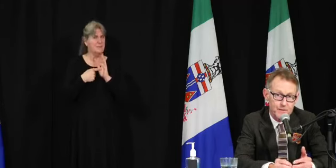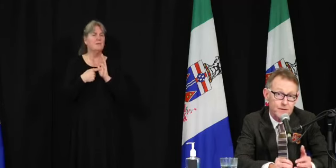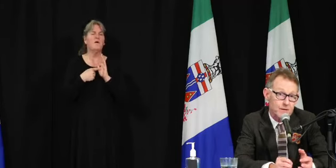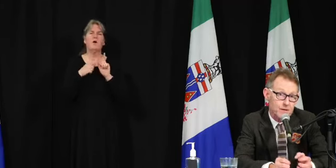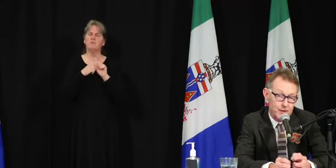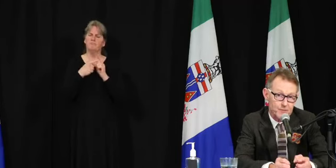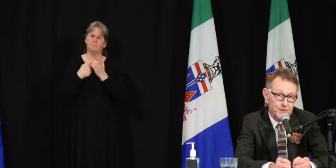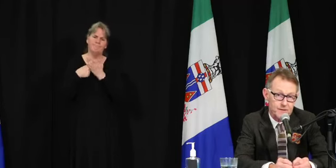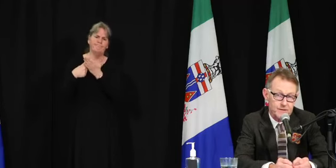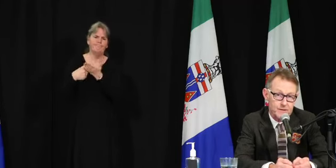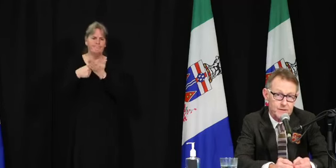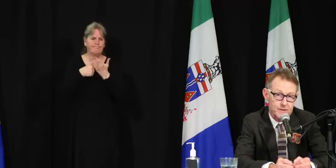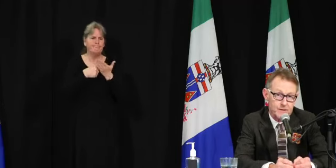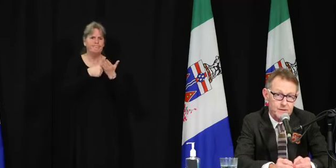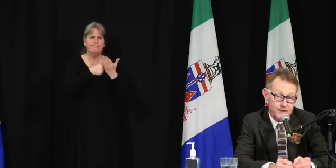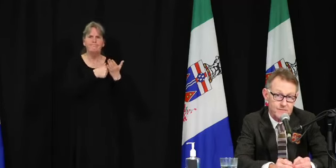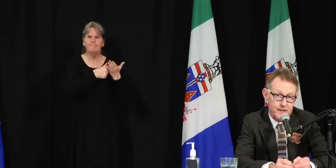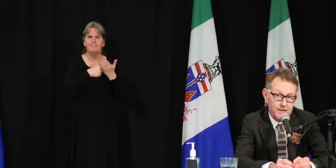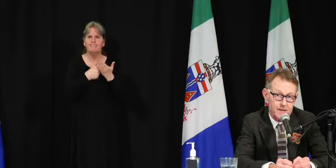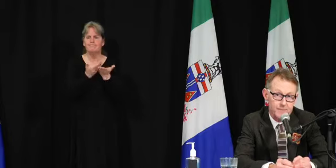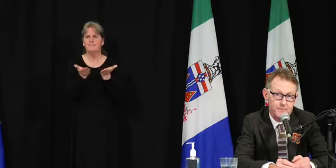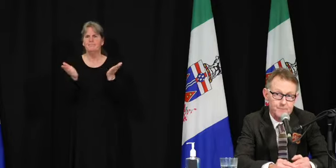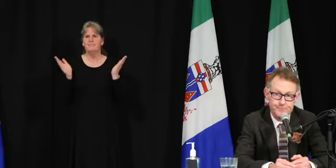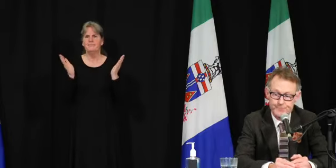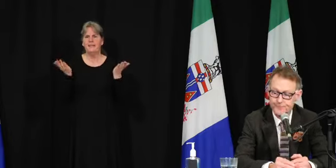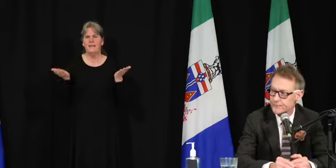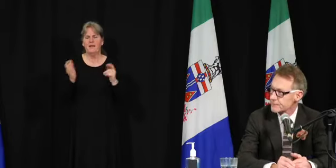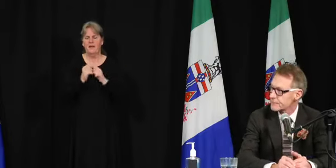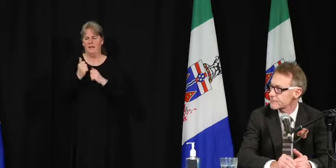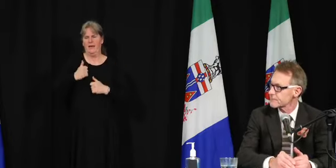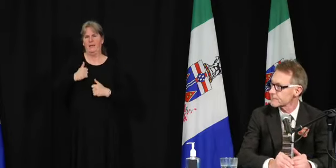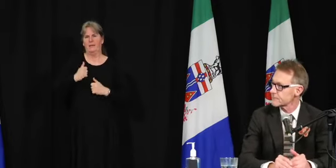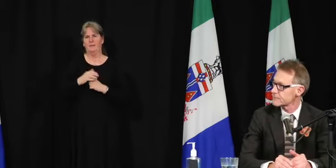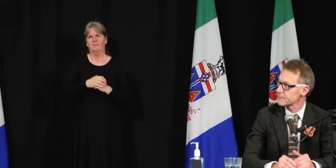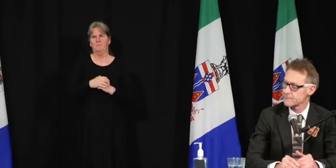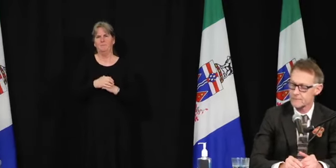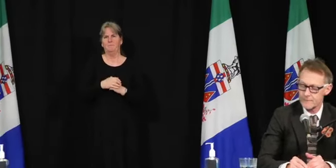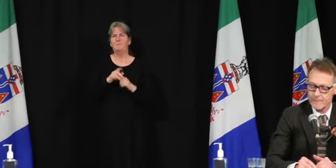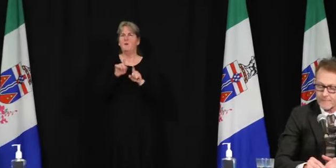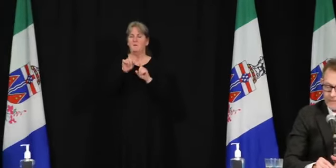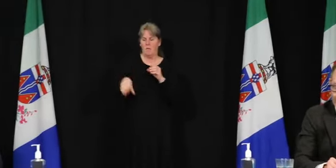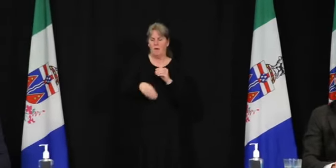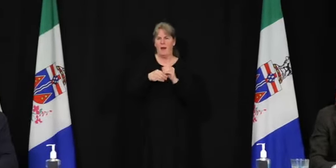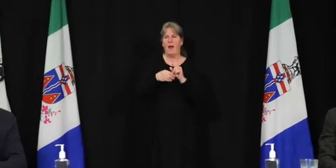conversations with our counterparts in the rest of Canada. And just again on that as